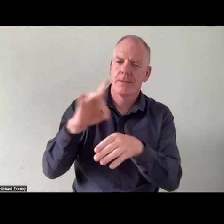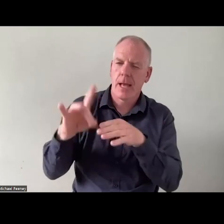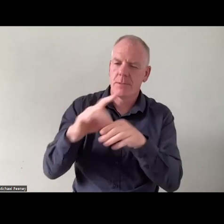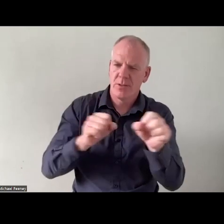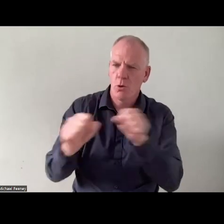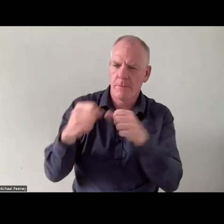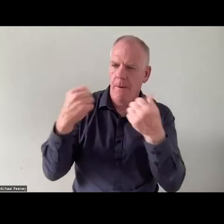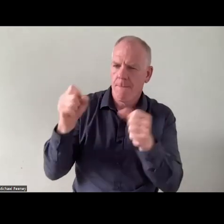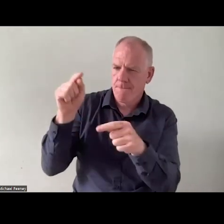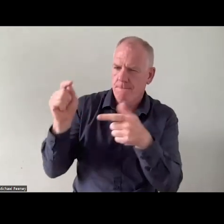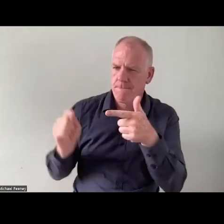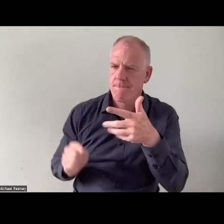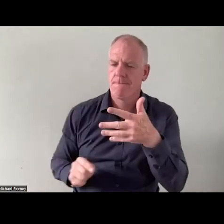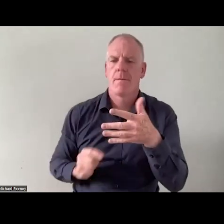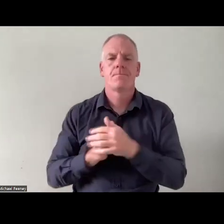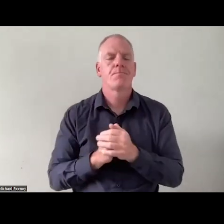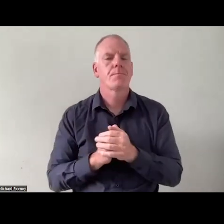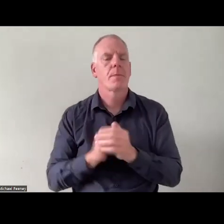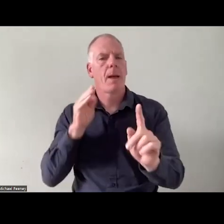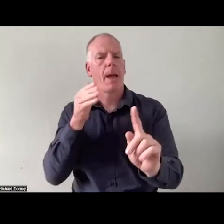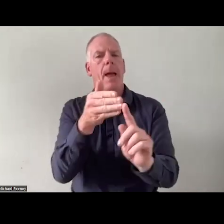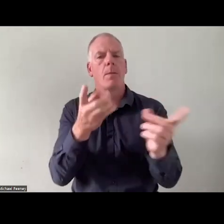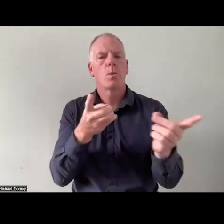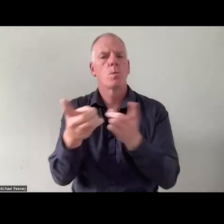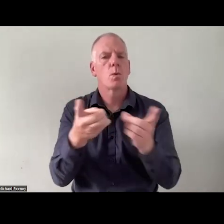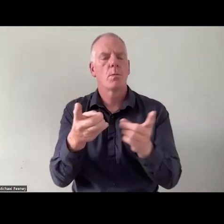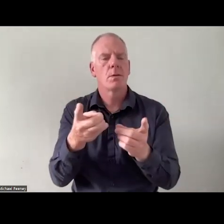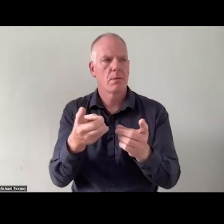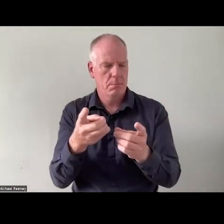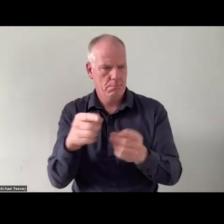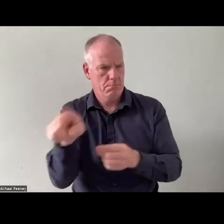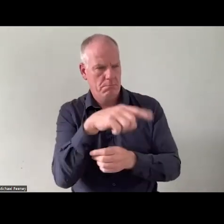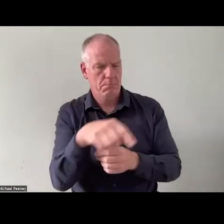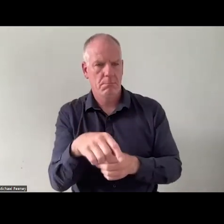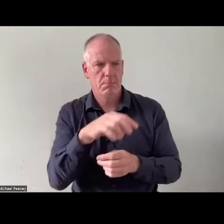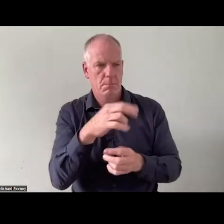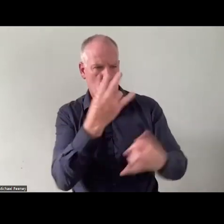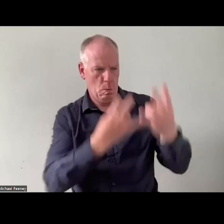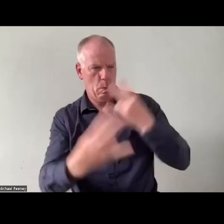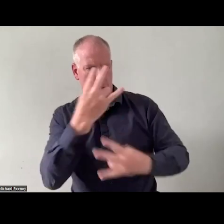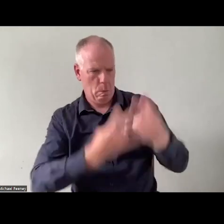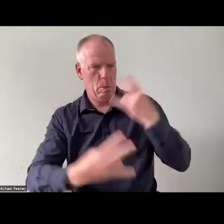But what we wanted to try and do, we're always getting questions at ADI about what equipment should we buy,